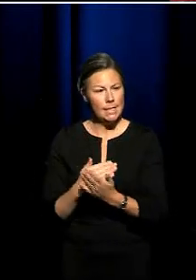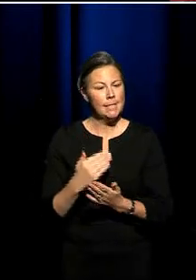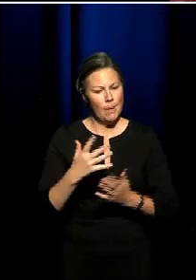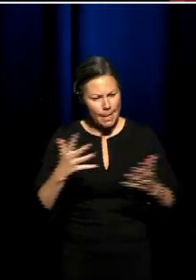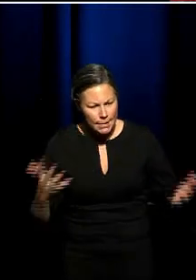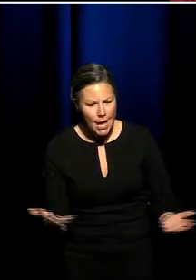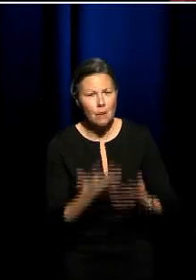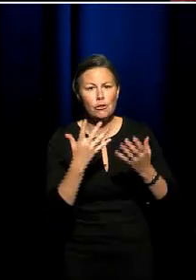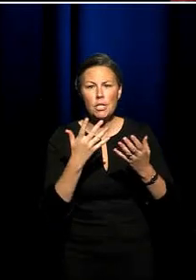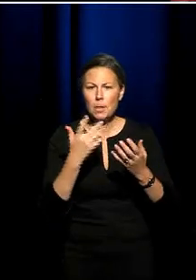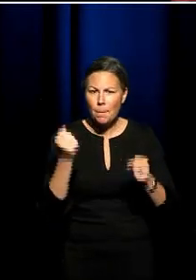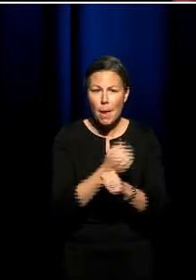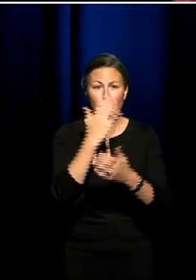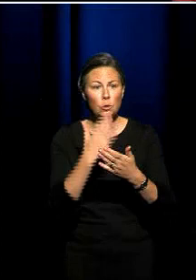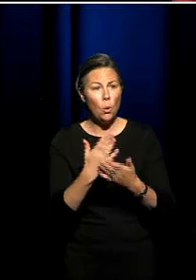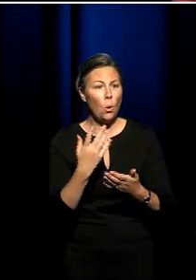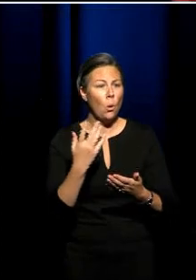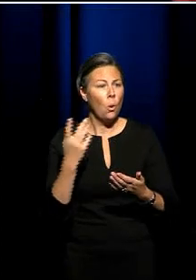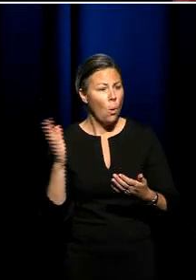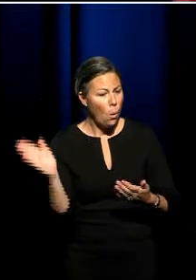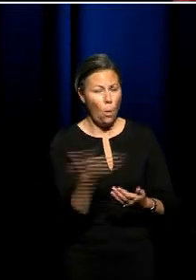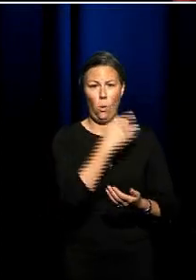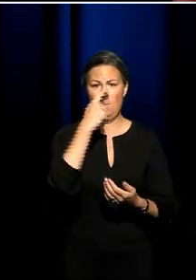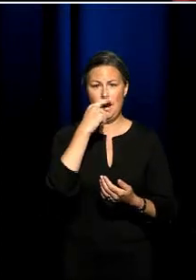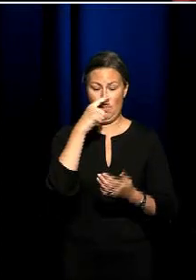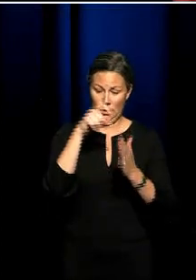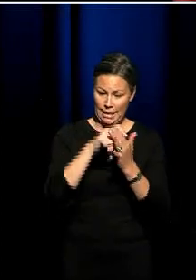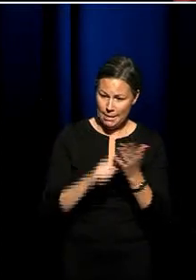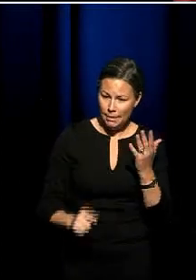equal enjoyment of all human rights and fundamental freedoms by all persons with